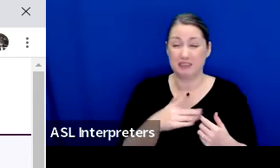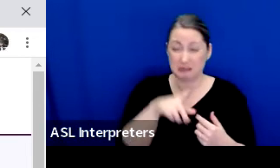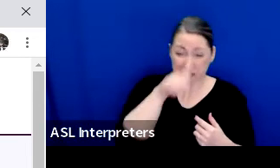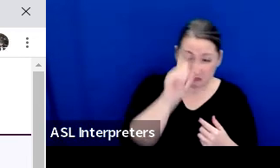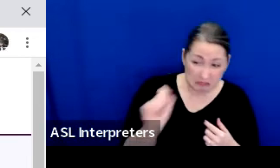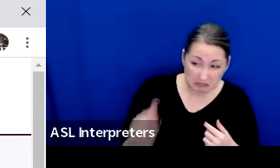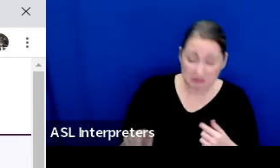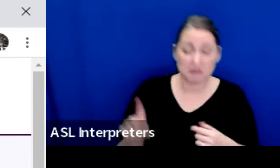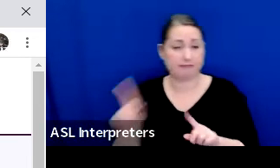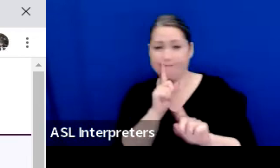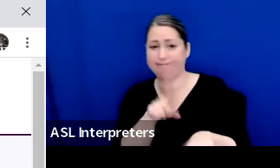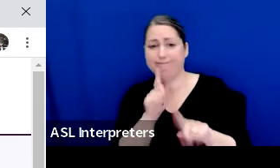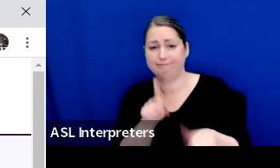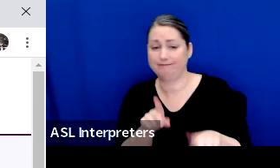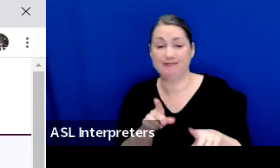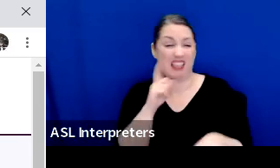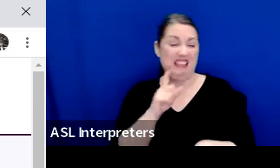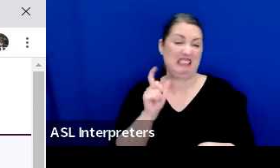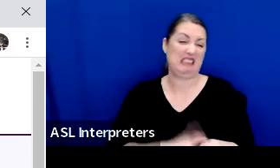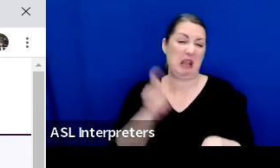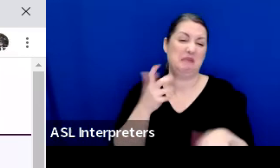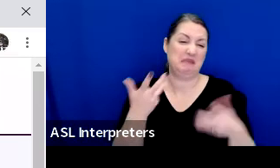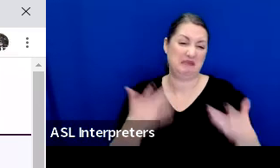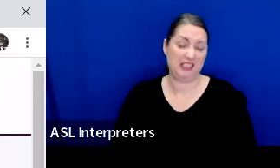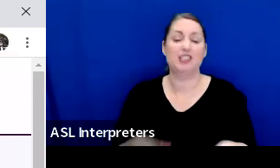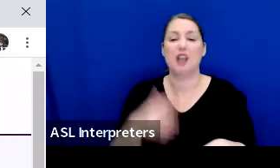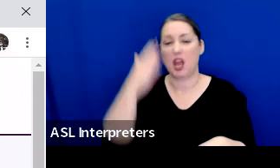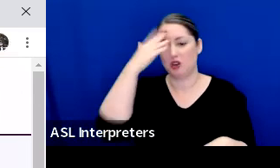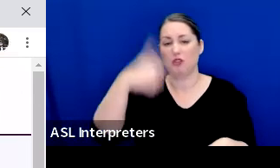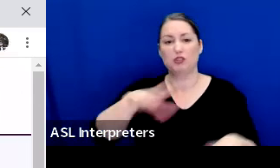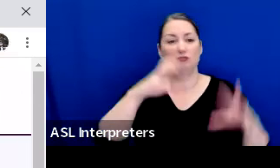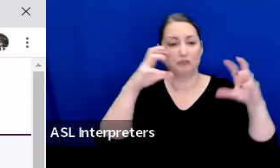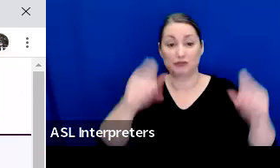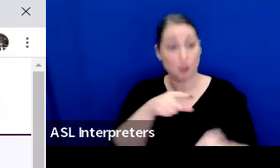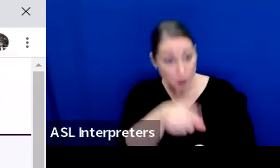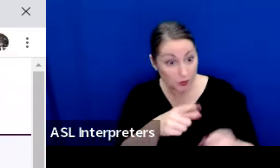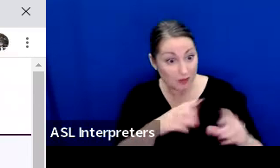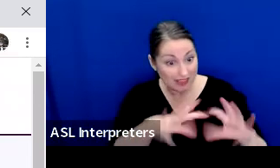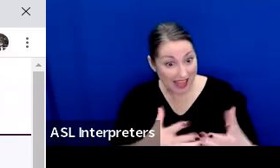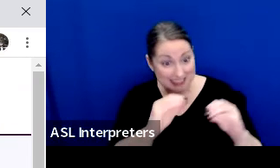yeah, I think I think we're at time now and we want to let everybody's got other things to do and you've got a class to teach. We don't have that and you're